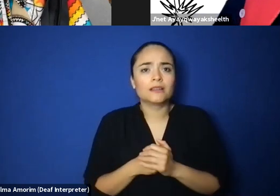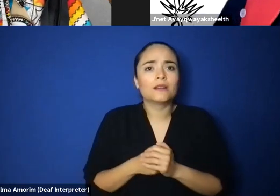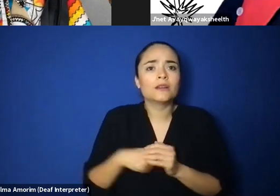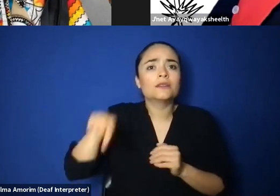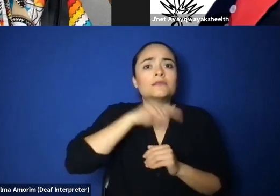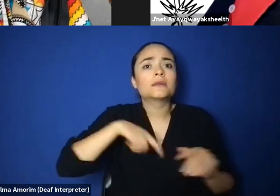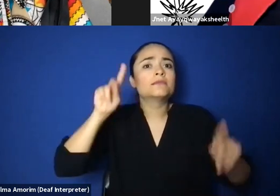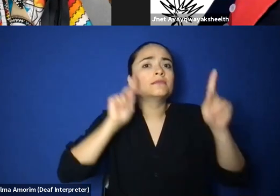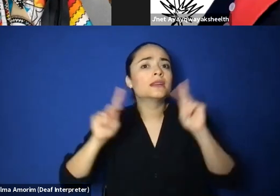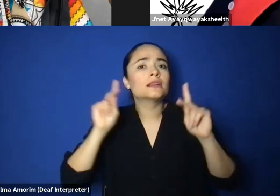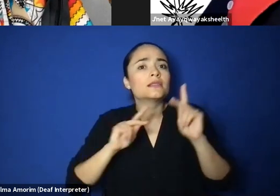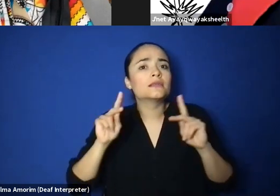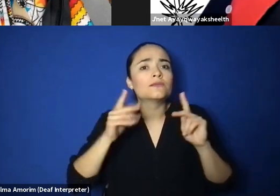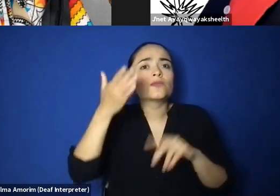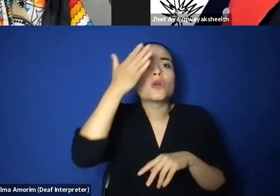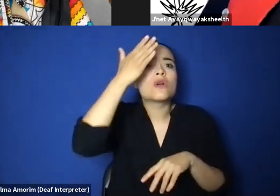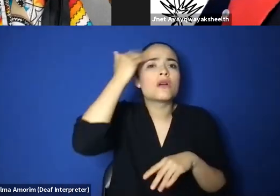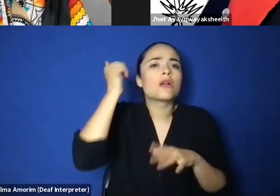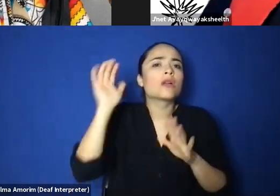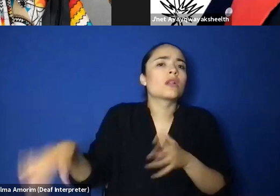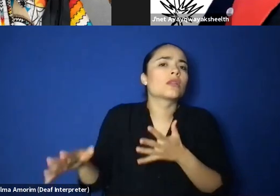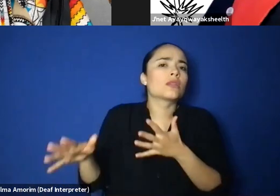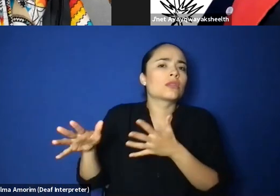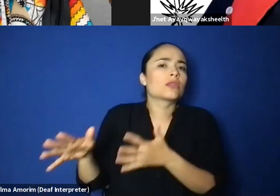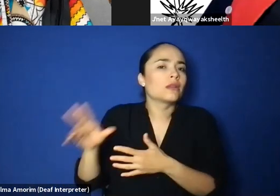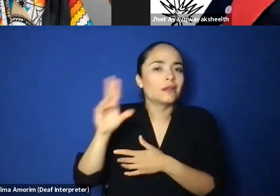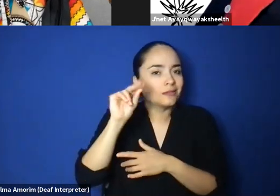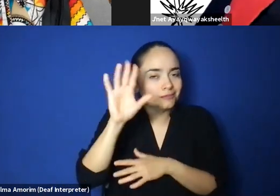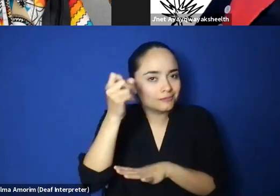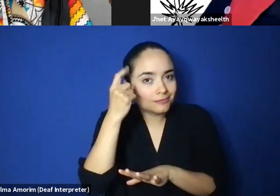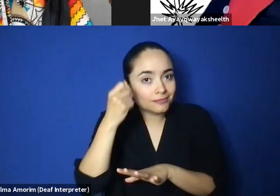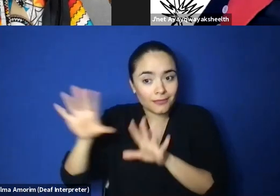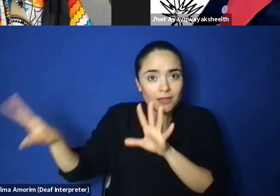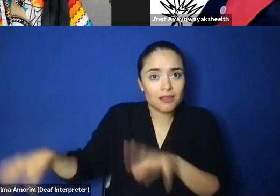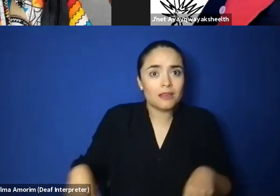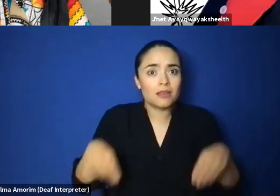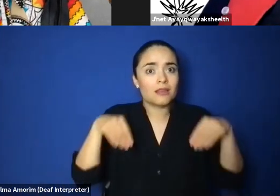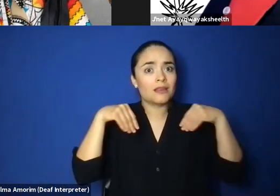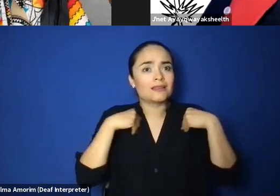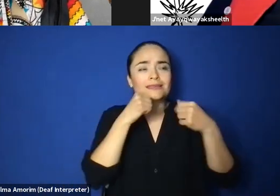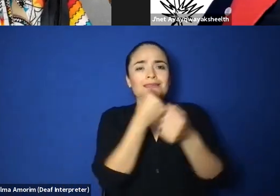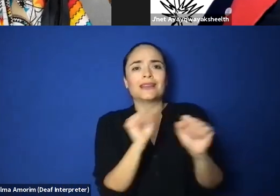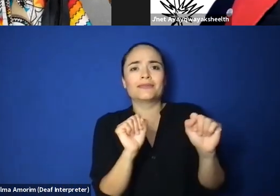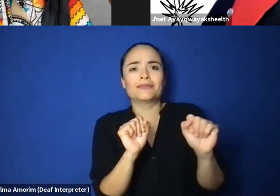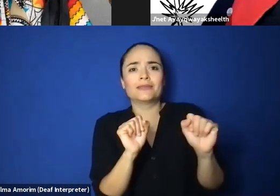It was illegal. So when I was growing, up it wasn't around. I had to go out and seek it. So I